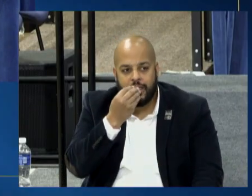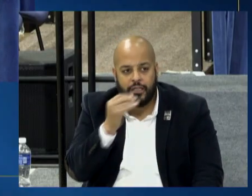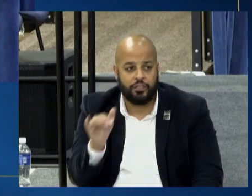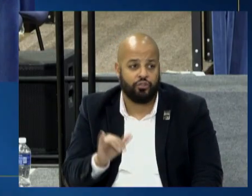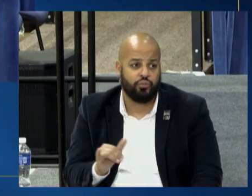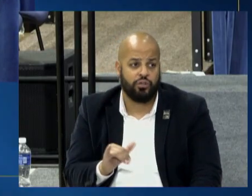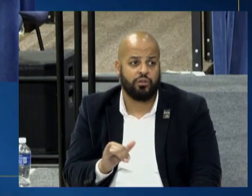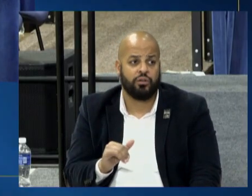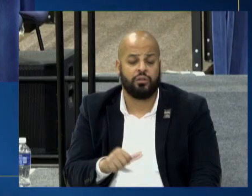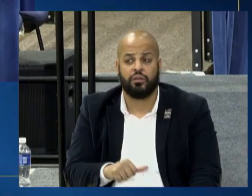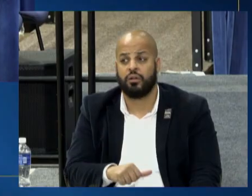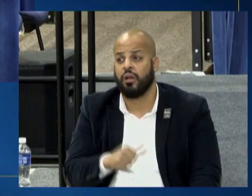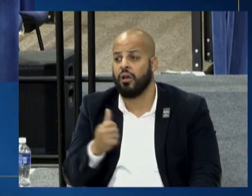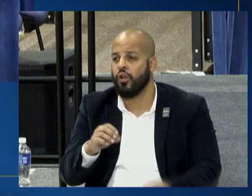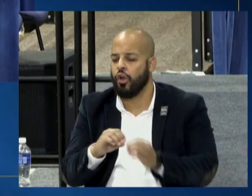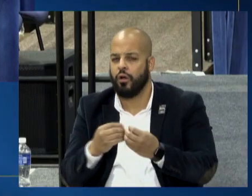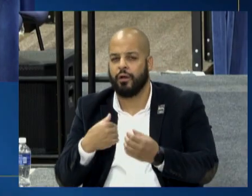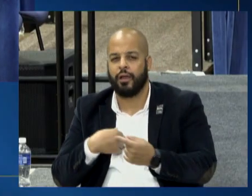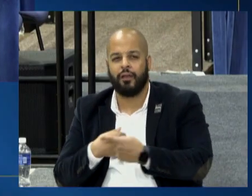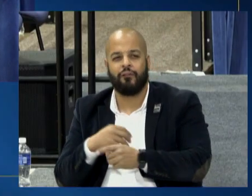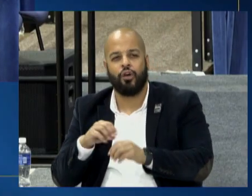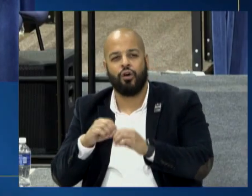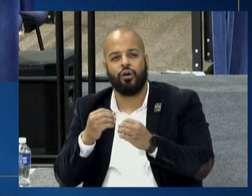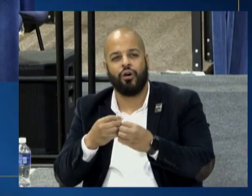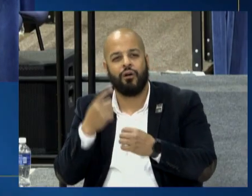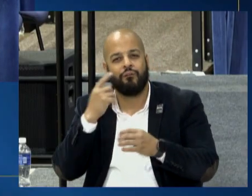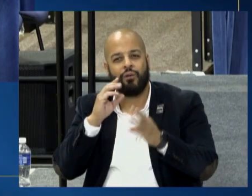Another office that we have is our Office of Climate Change and Health Equity,